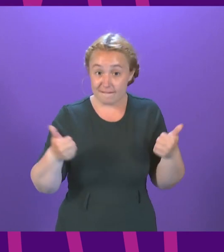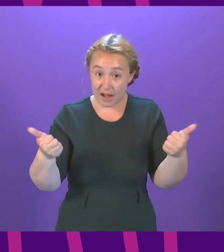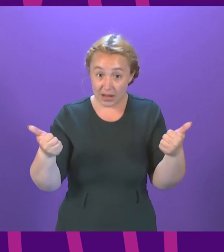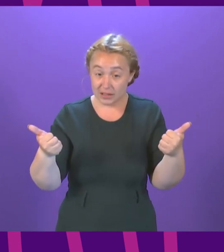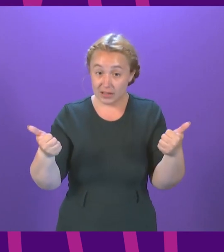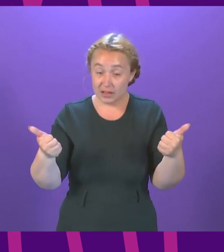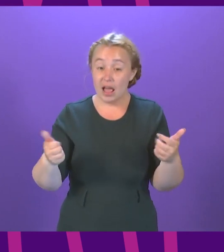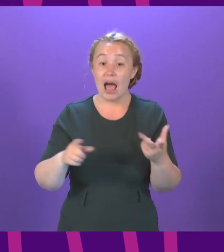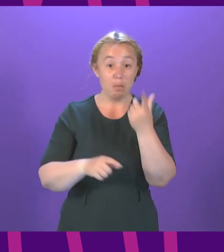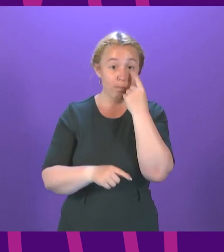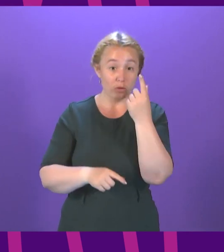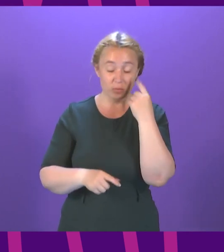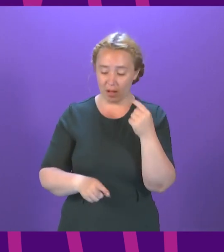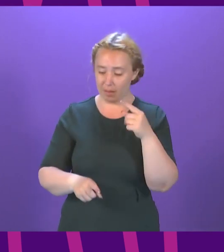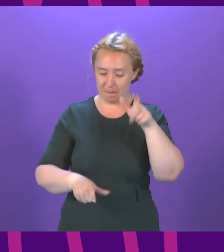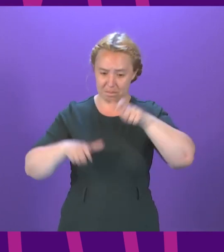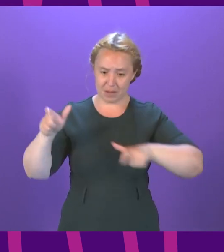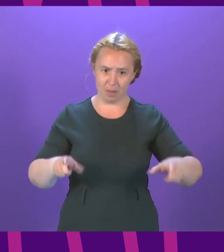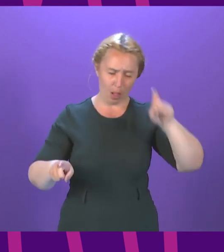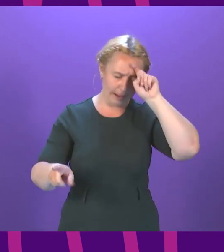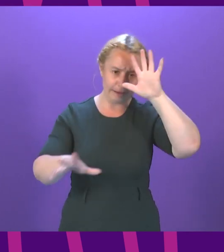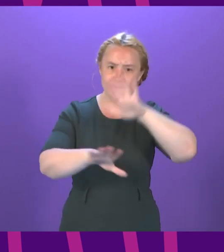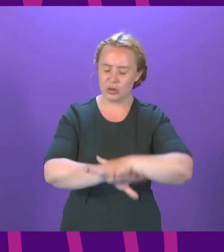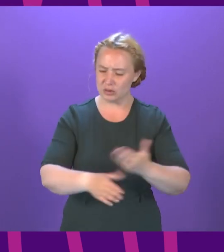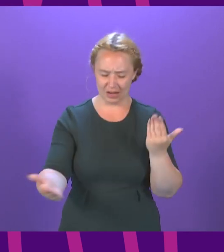any potential for confusion that arises, and we will continue to do that.